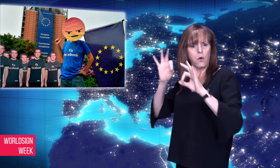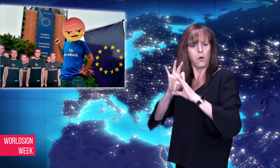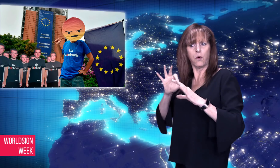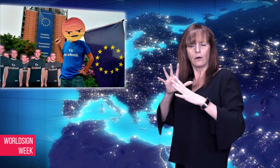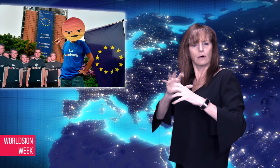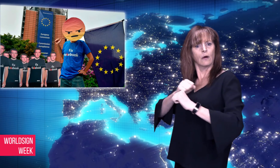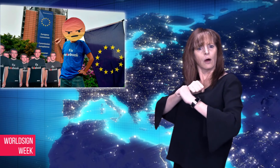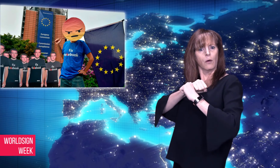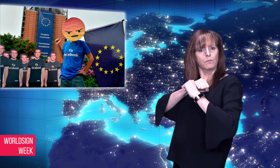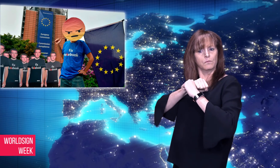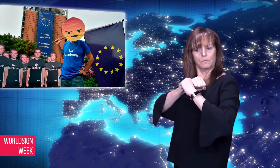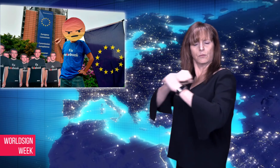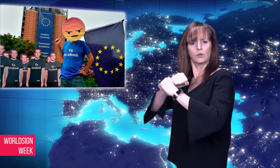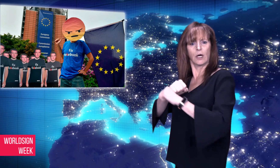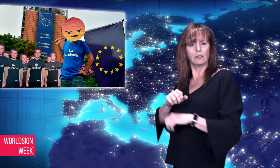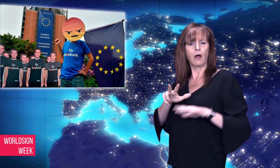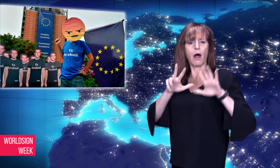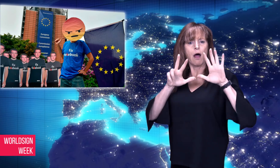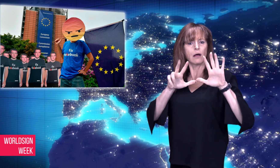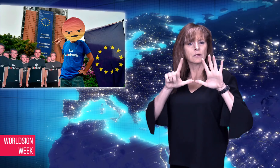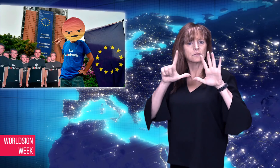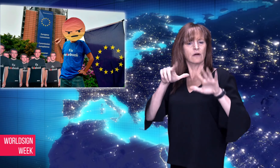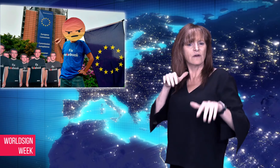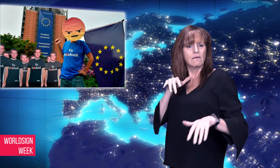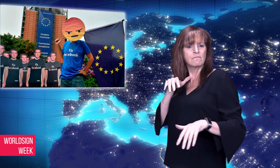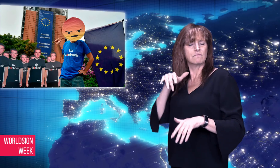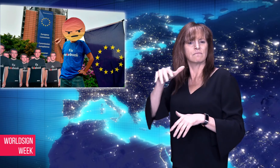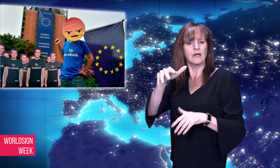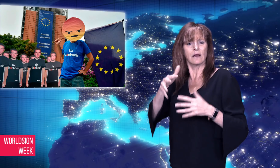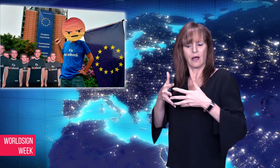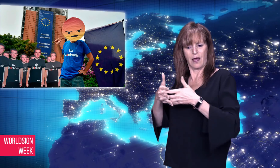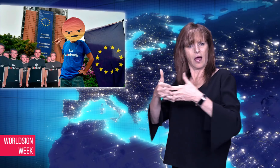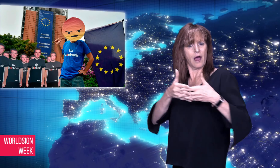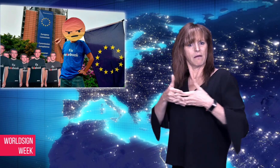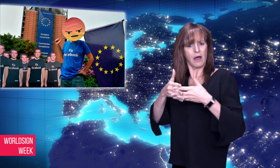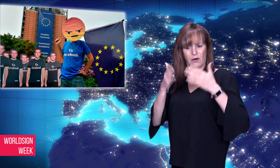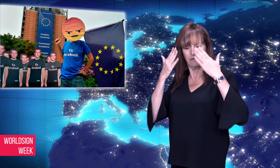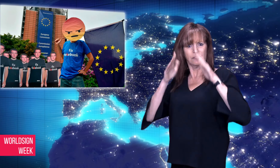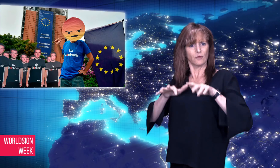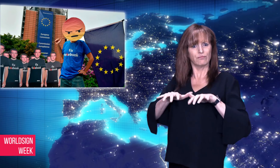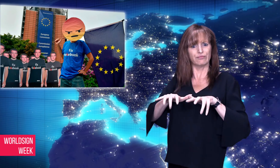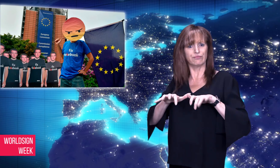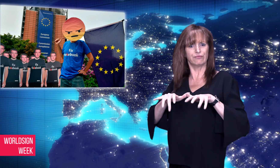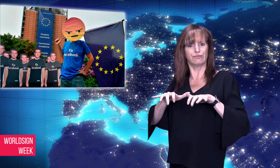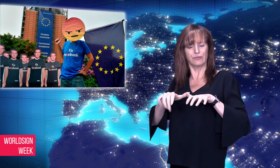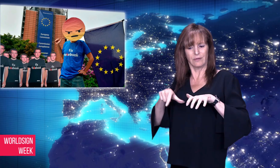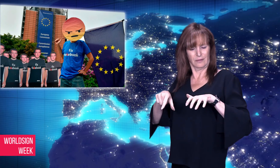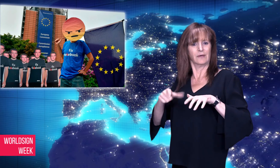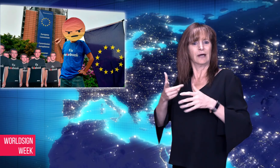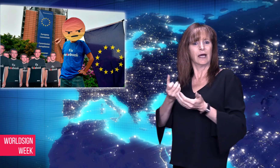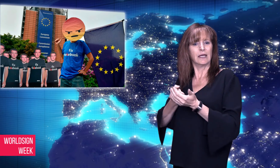Facebook’s failure to protect 87 million American users from a breach